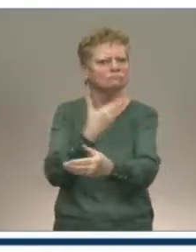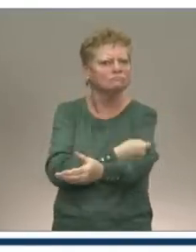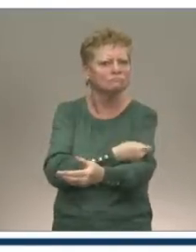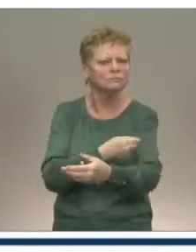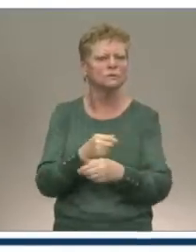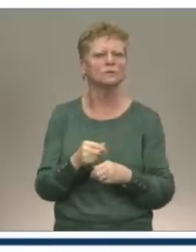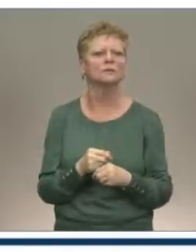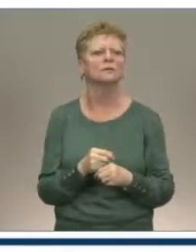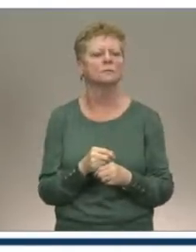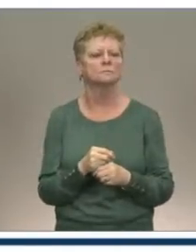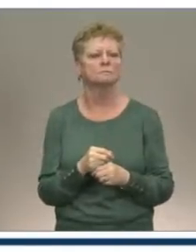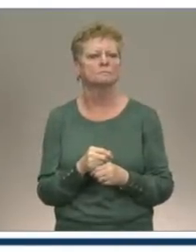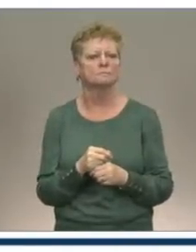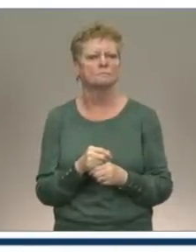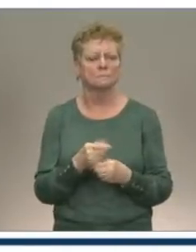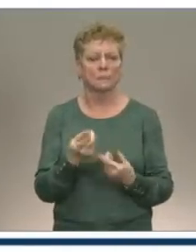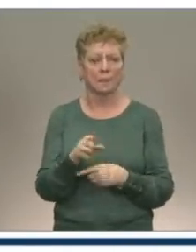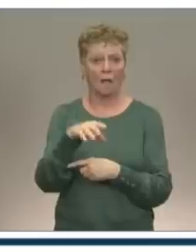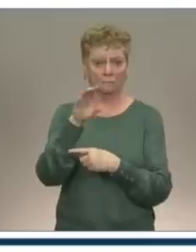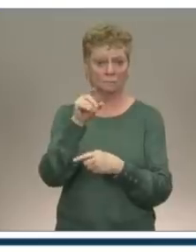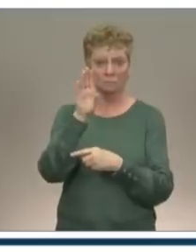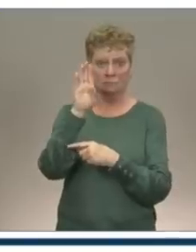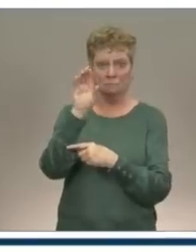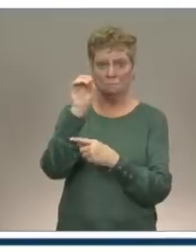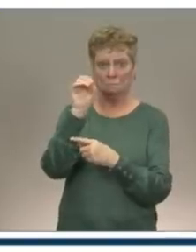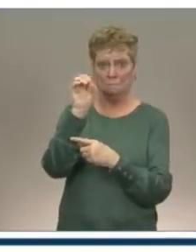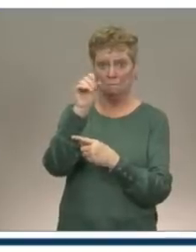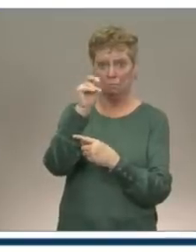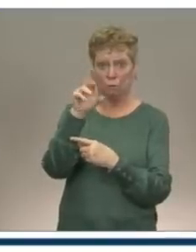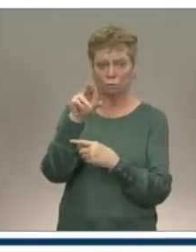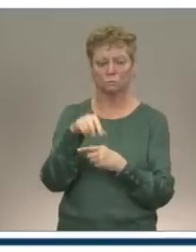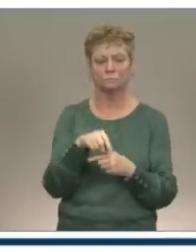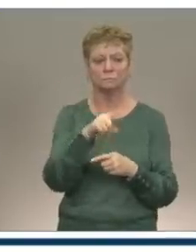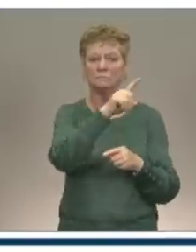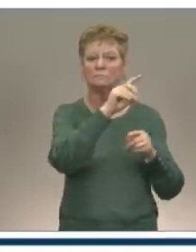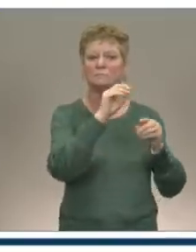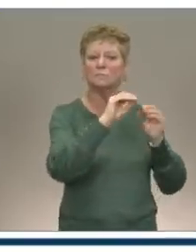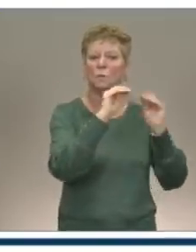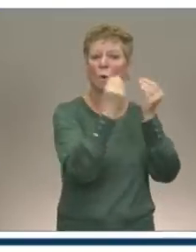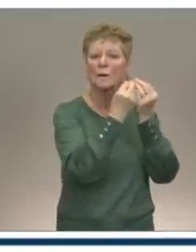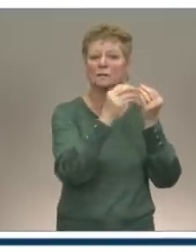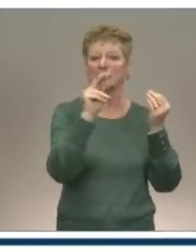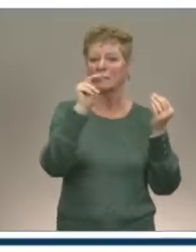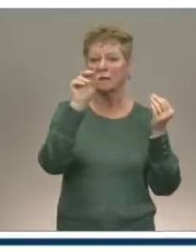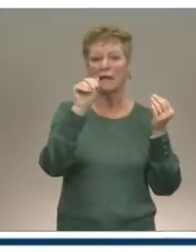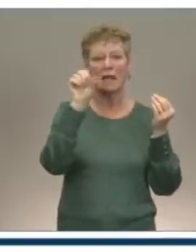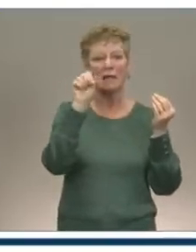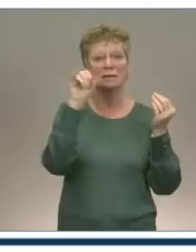first let's talk about boosters nasty recommends now recommends that everyone 50 and older